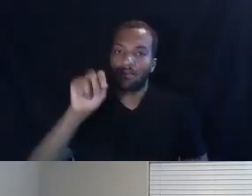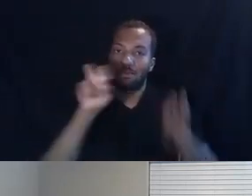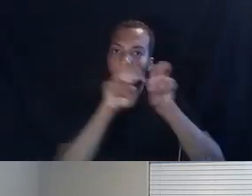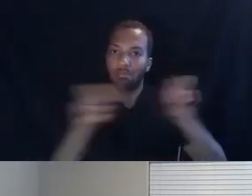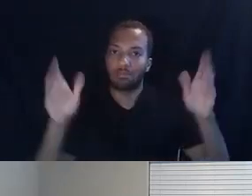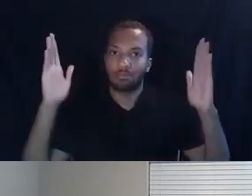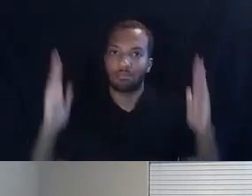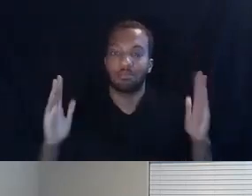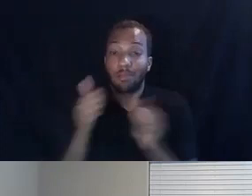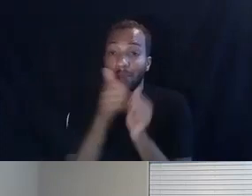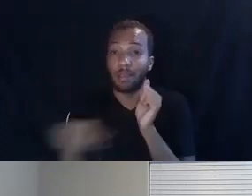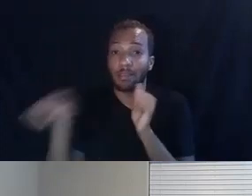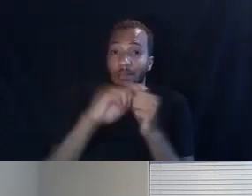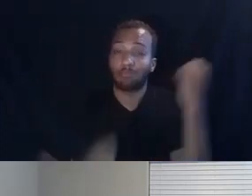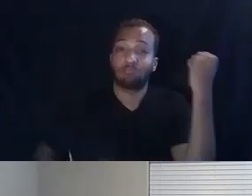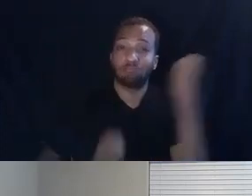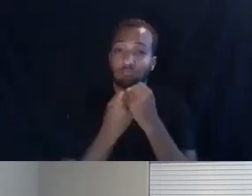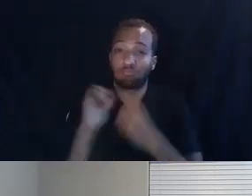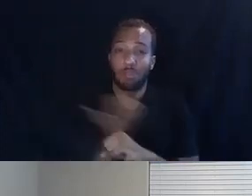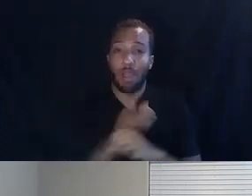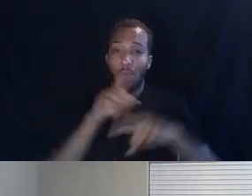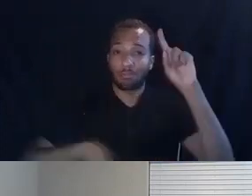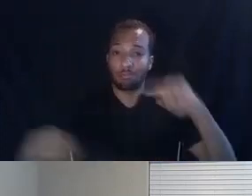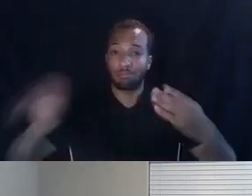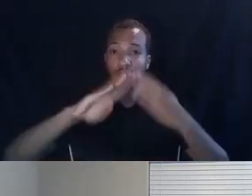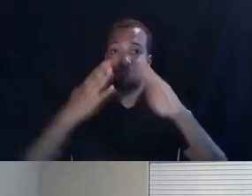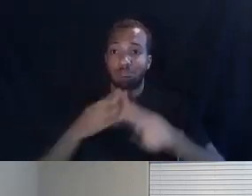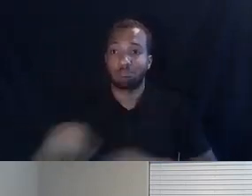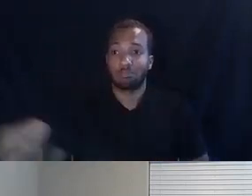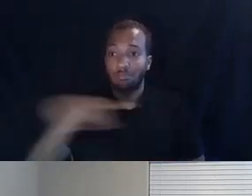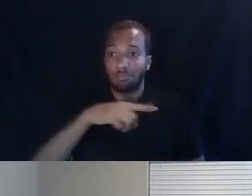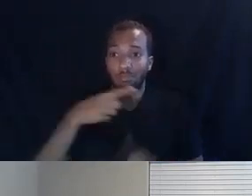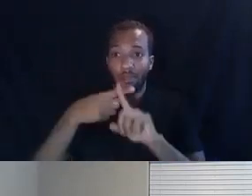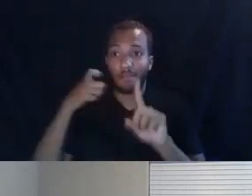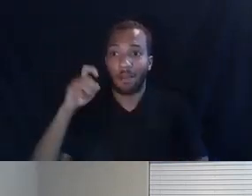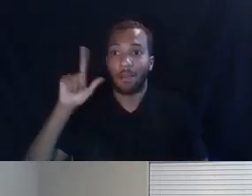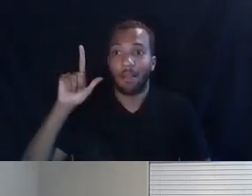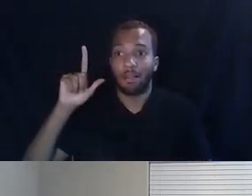within the systems they work in. Tonight, they hail from Legacy Health, Oregon Health Authority,